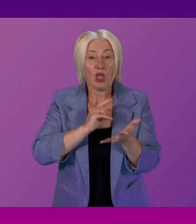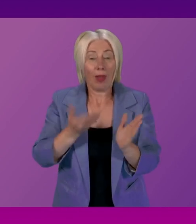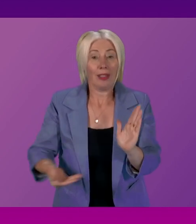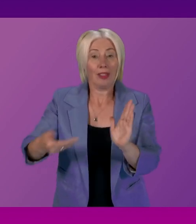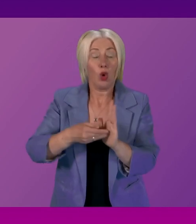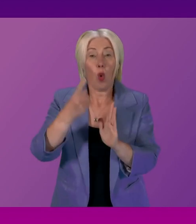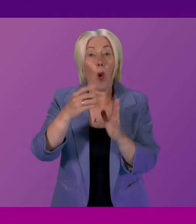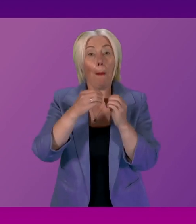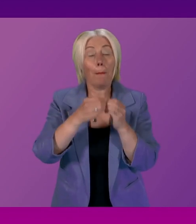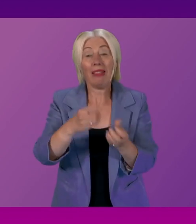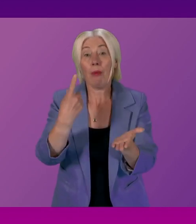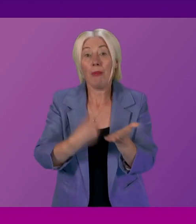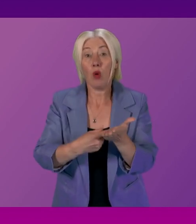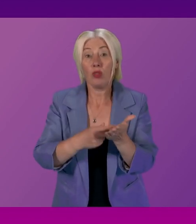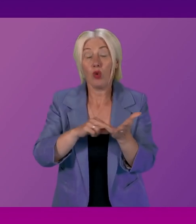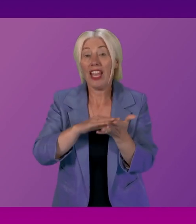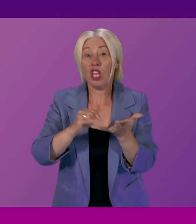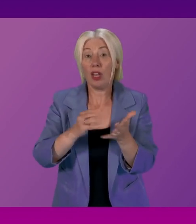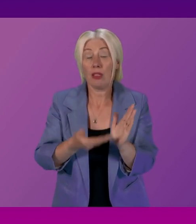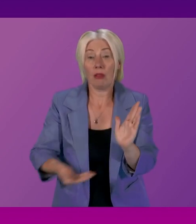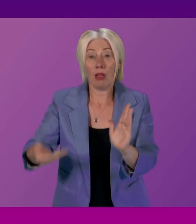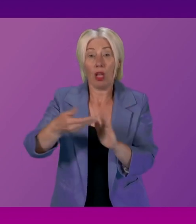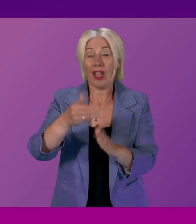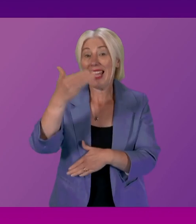£1 billion to the health service, taking investment to £19 billion.